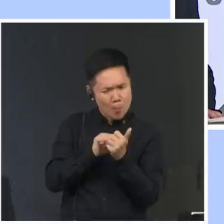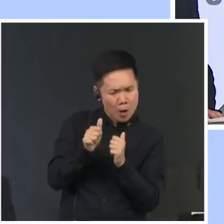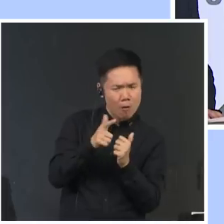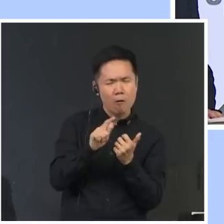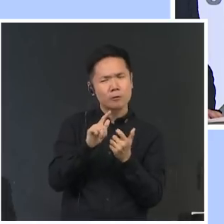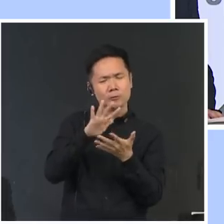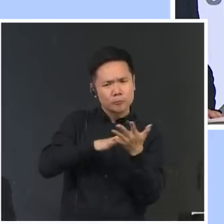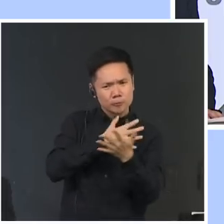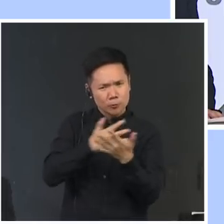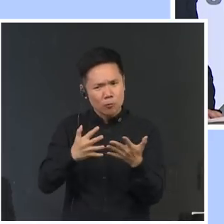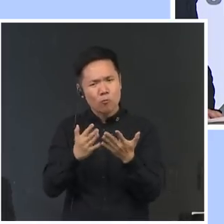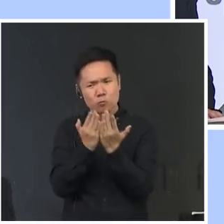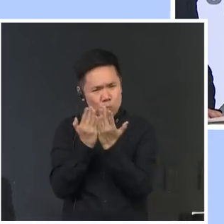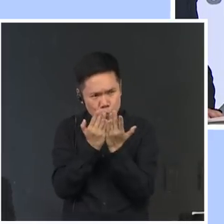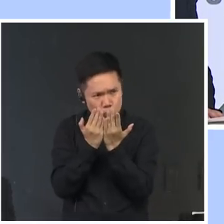are doing at the Japan